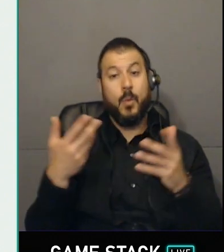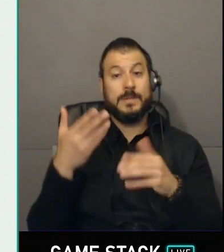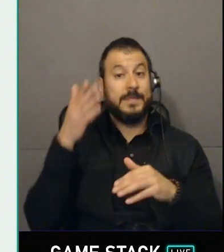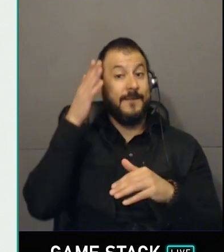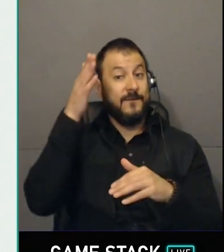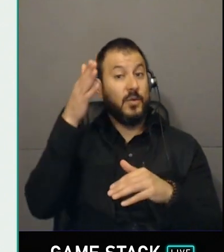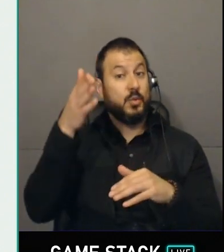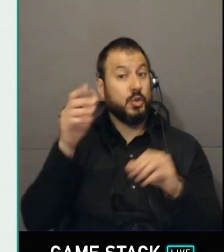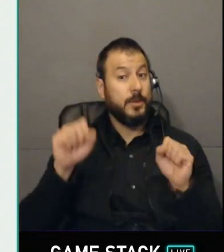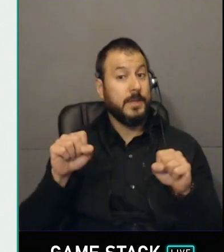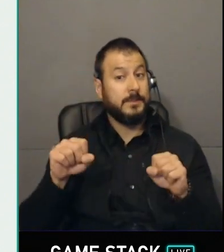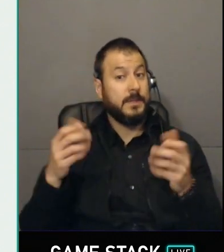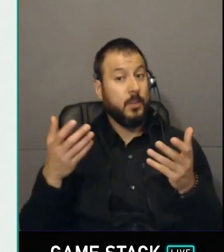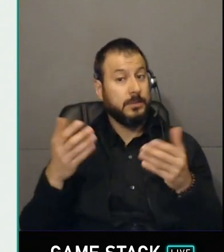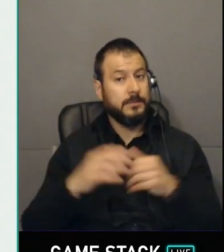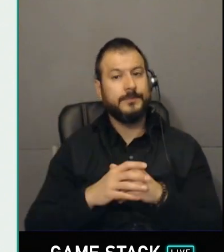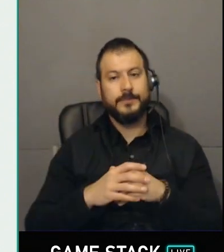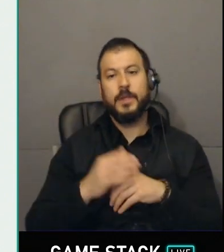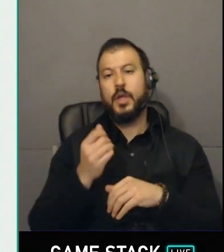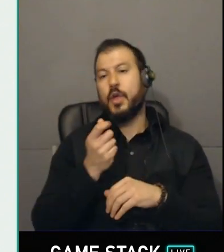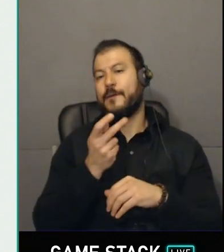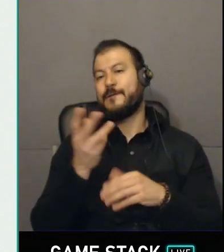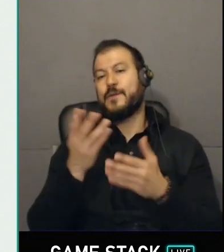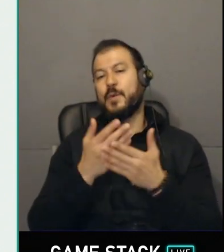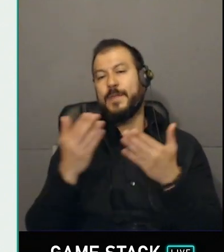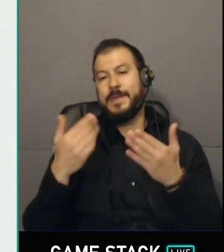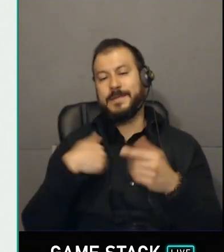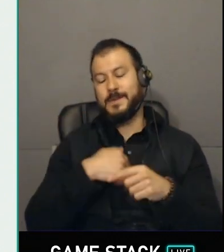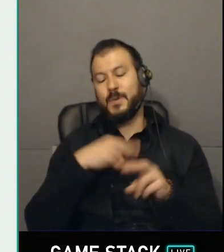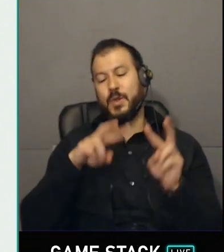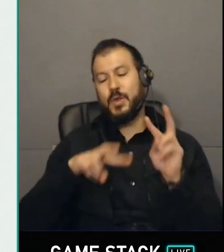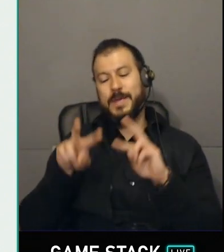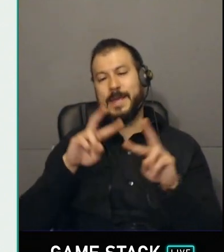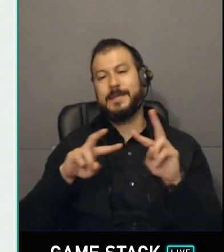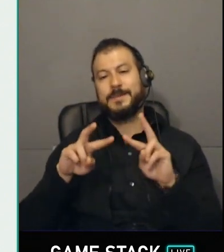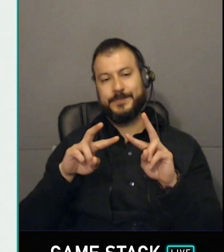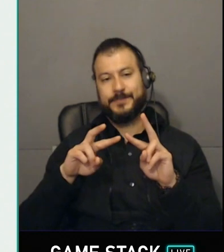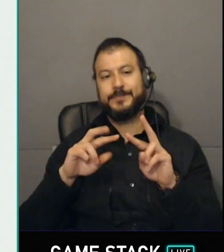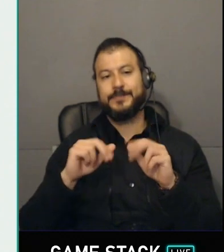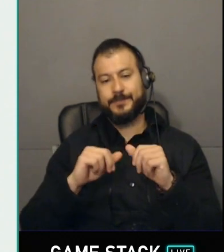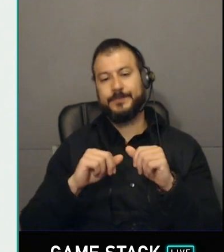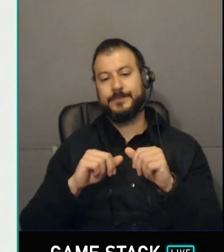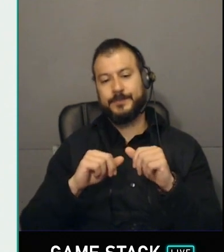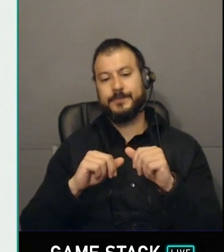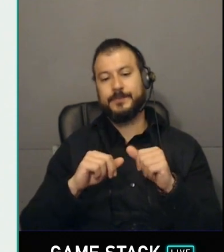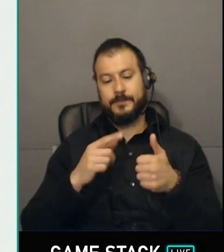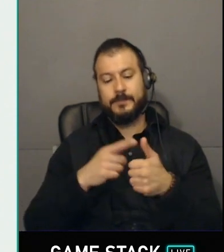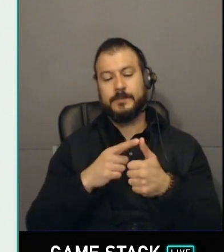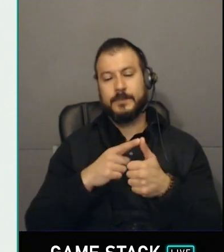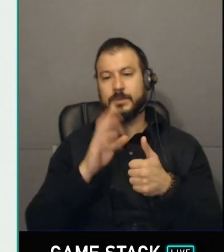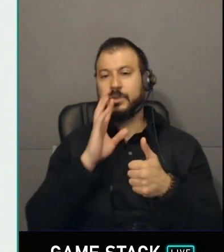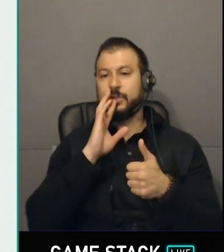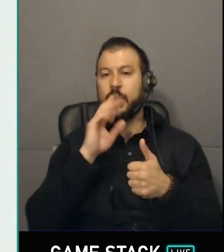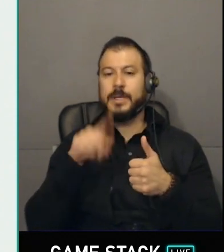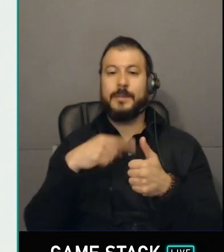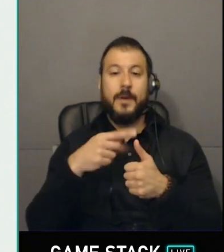possibilities. And so, a couple of things that we're looking at, one is, talking about visualizing audio,